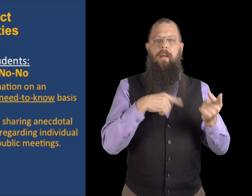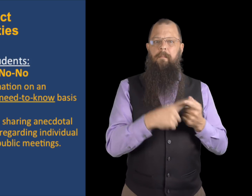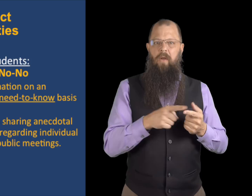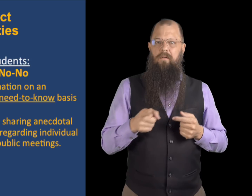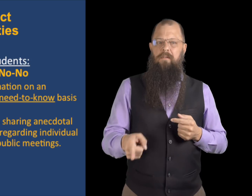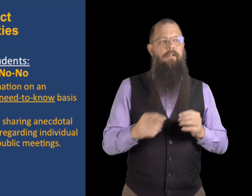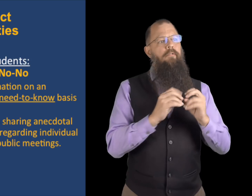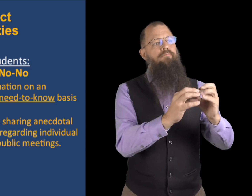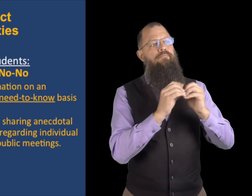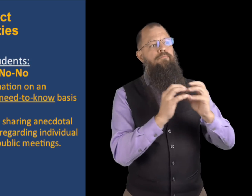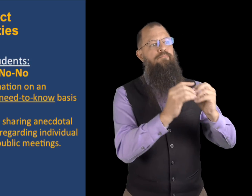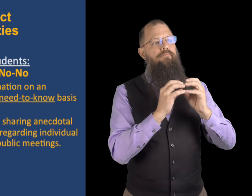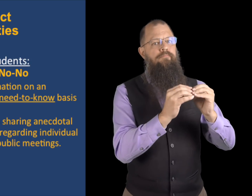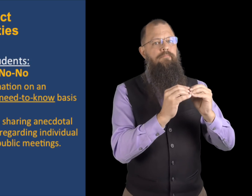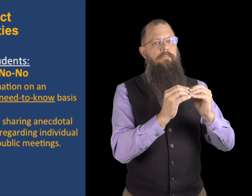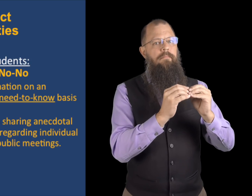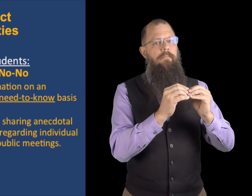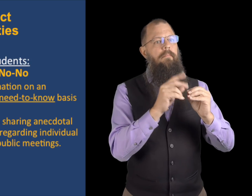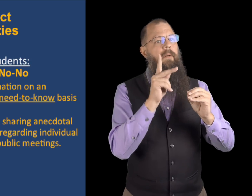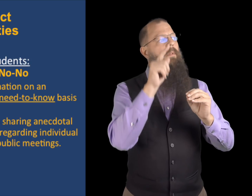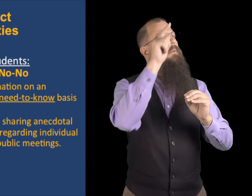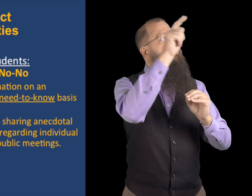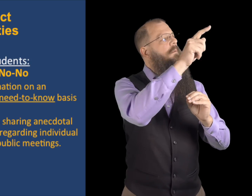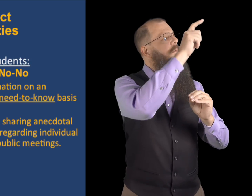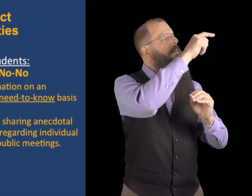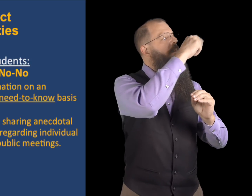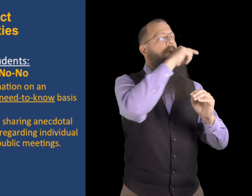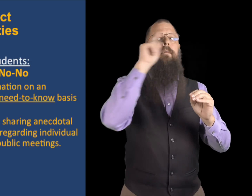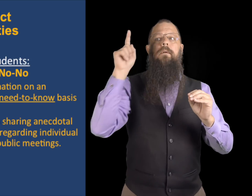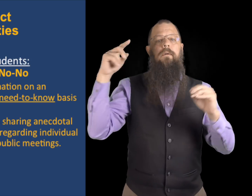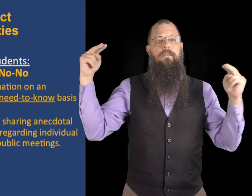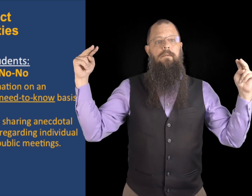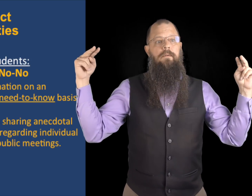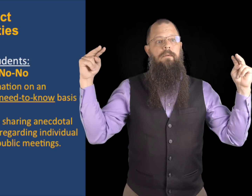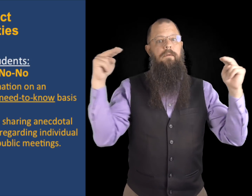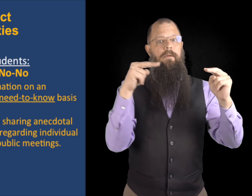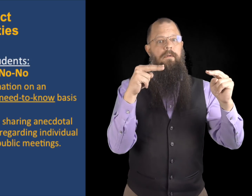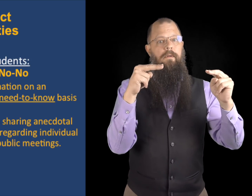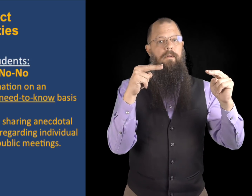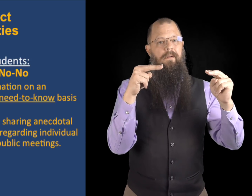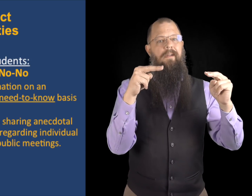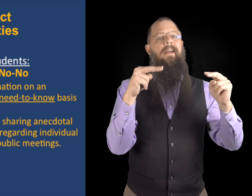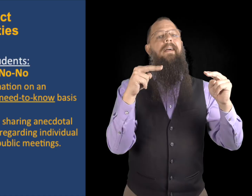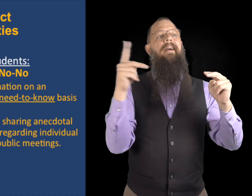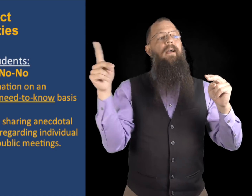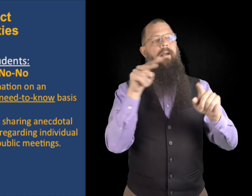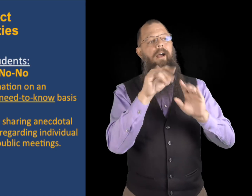individual students in public view. If other individuals can see your